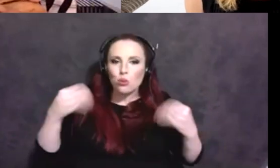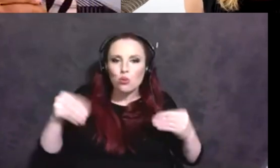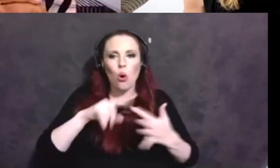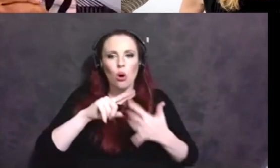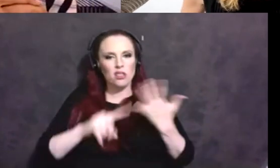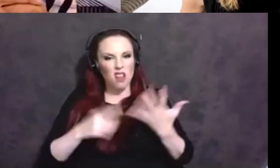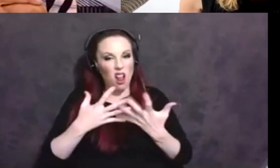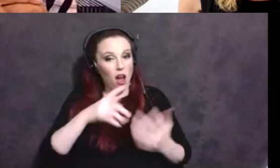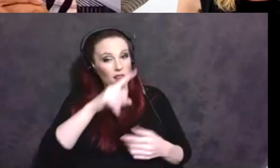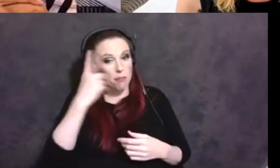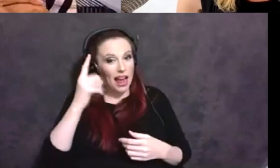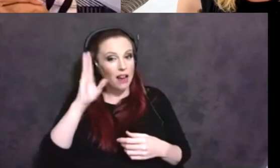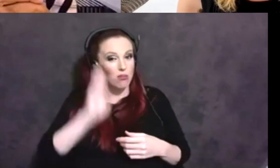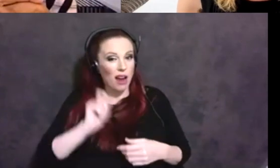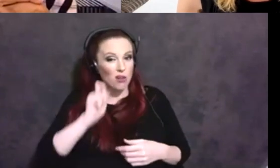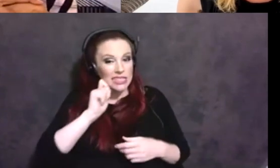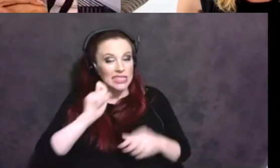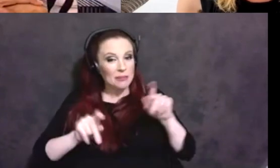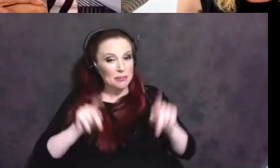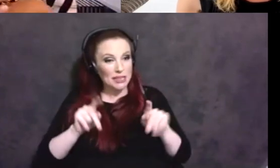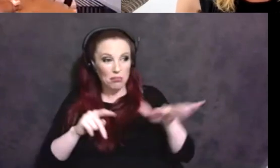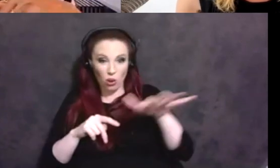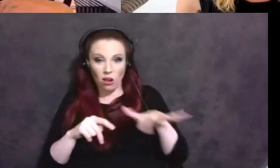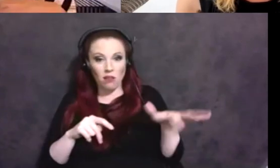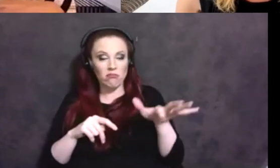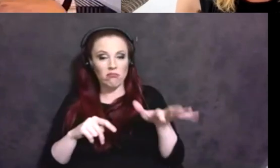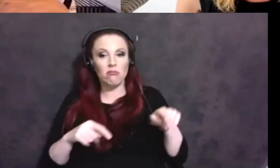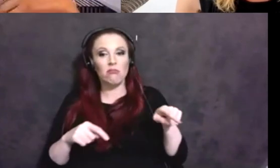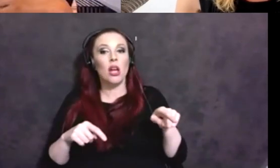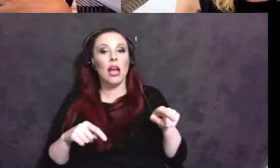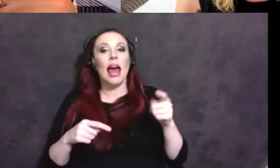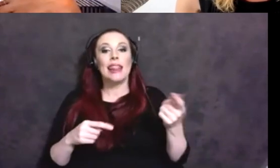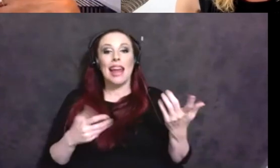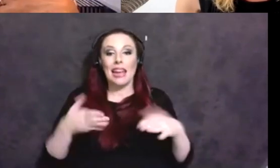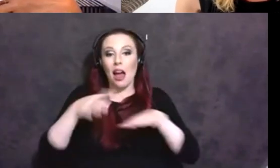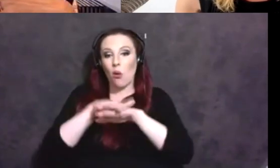public, let's talk about racial bias. Frontline workers, essential workers, people who work